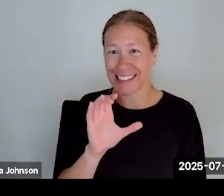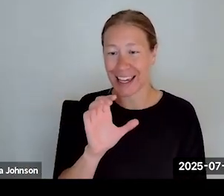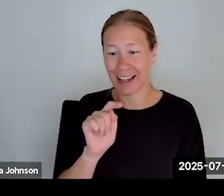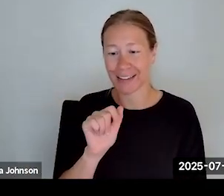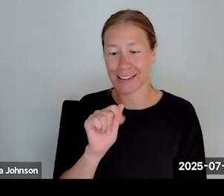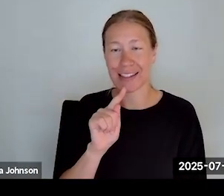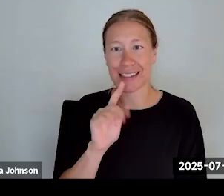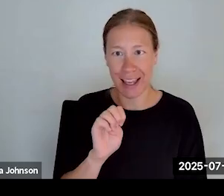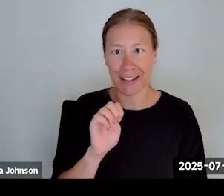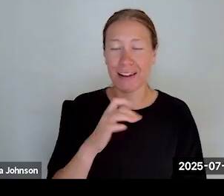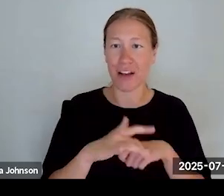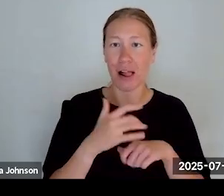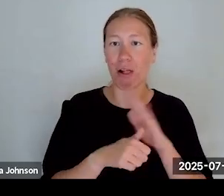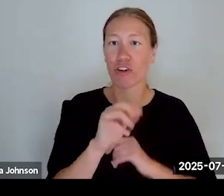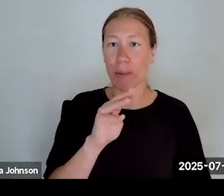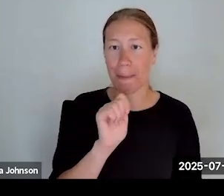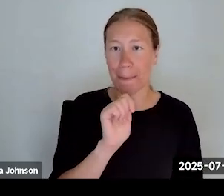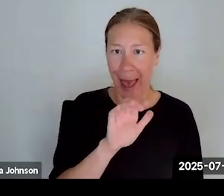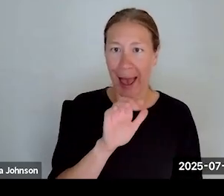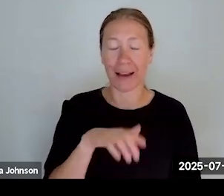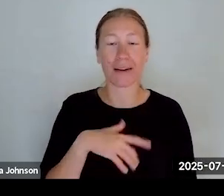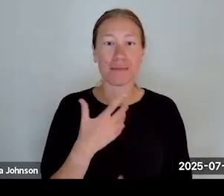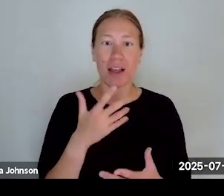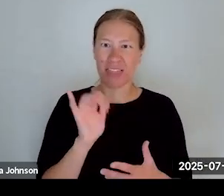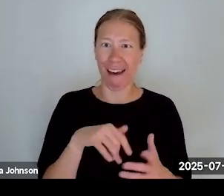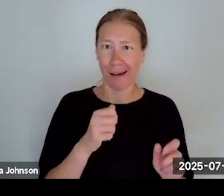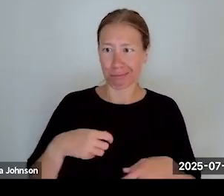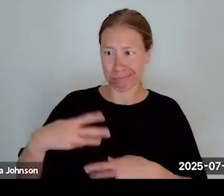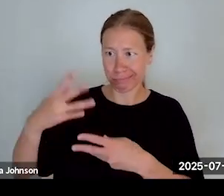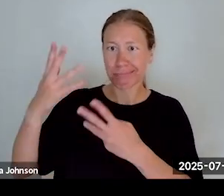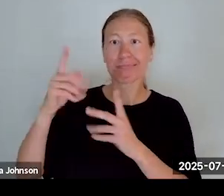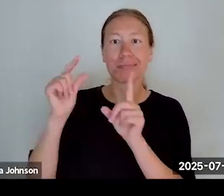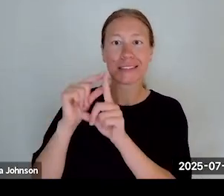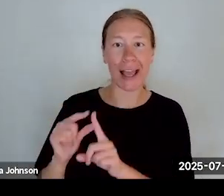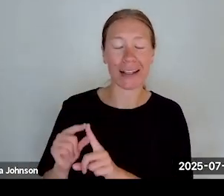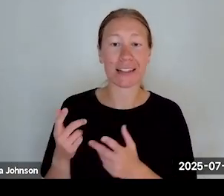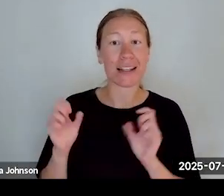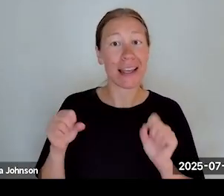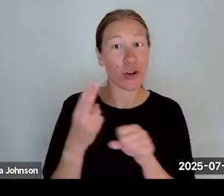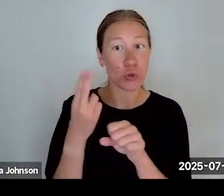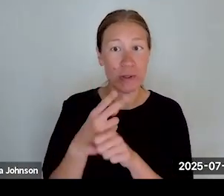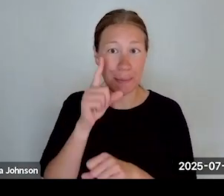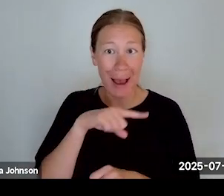In addition to dictating text, these programs allow the user to perform mouse functions via spoken command.